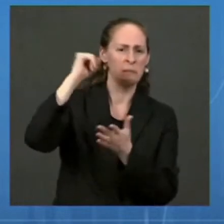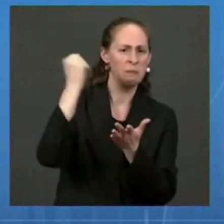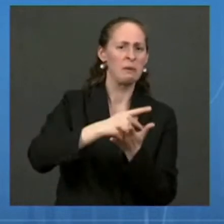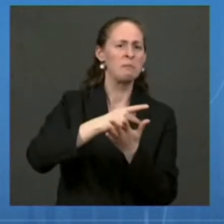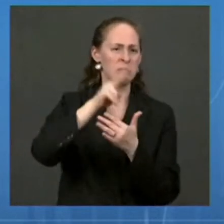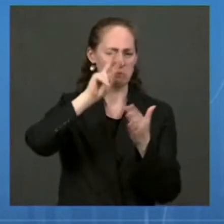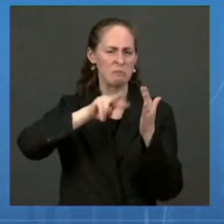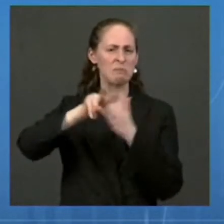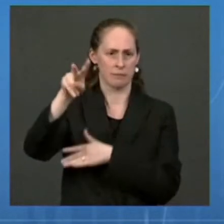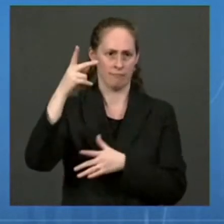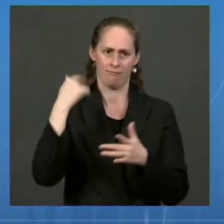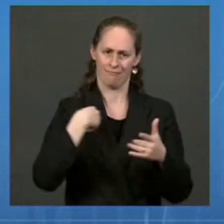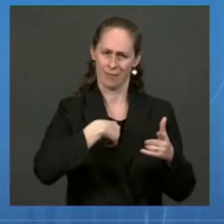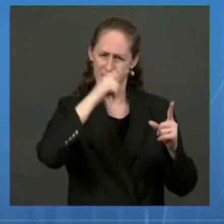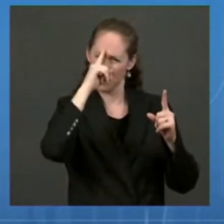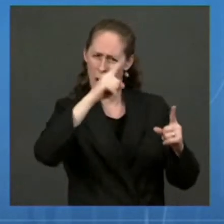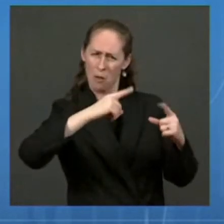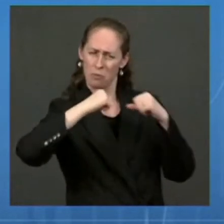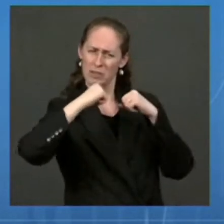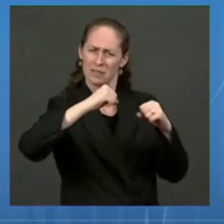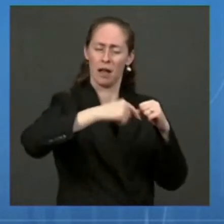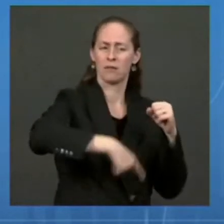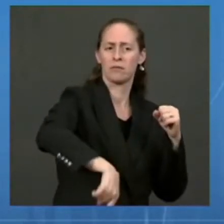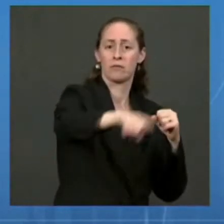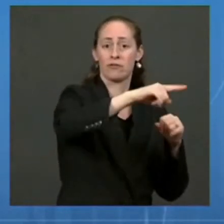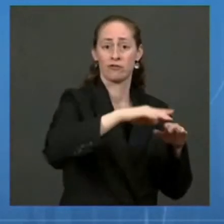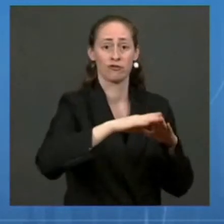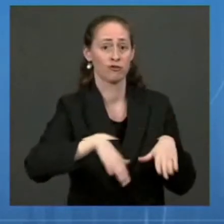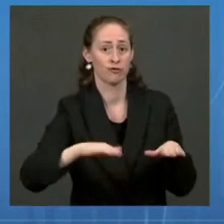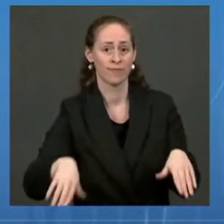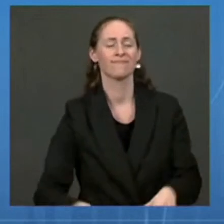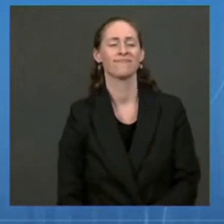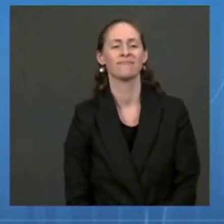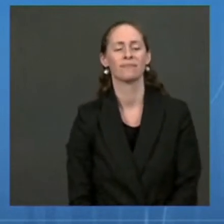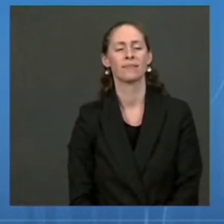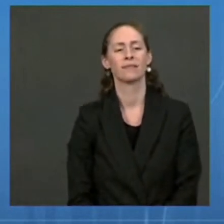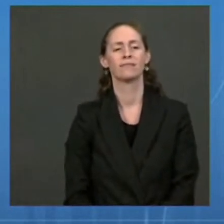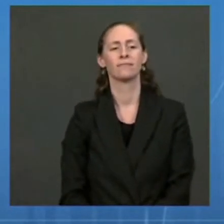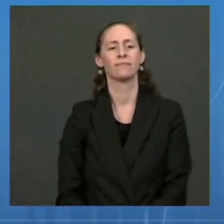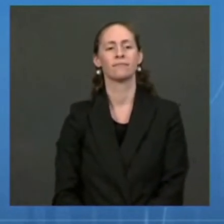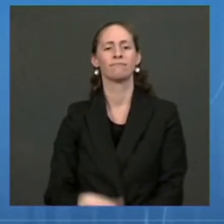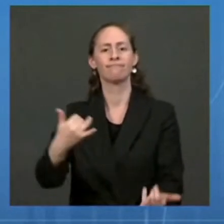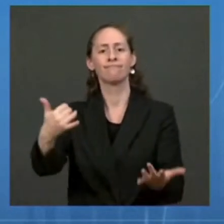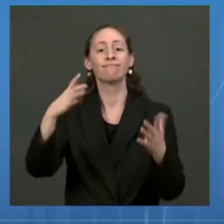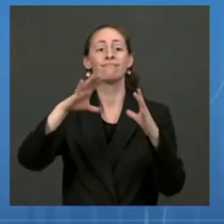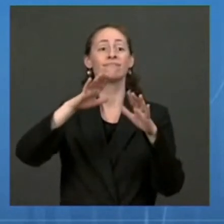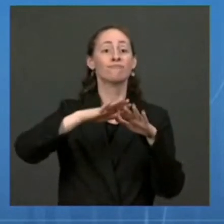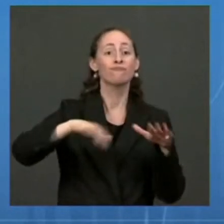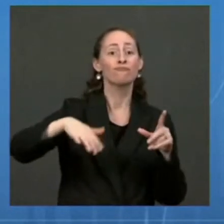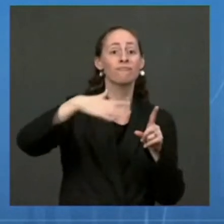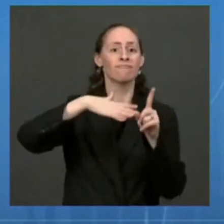DID NOT HAVE COVID-19 INFECTIONS PREVIOUSLY.